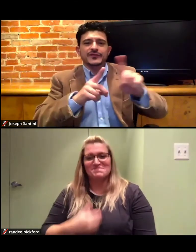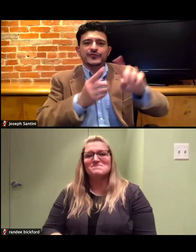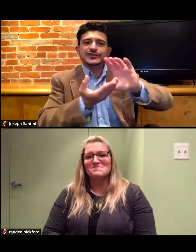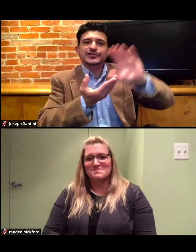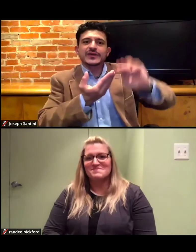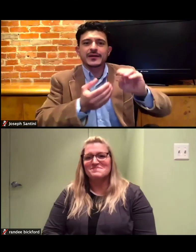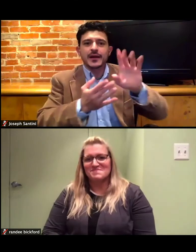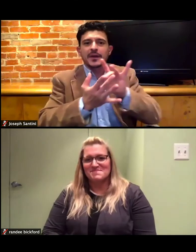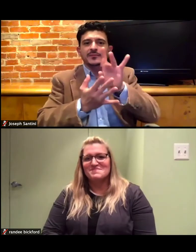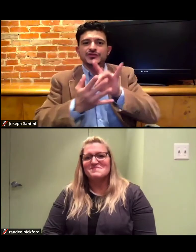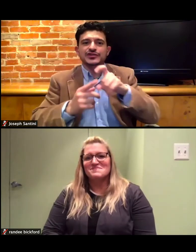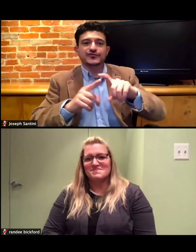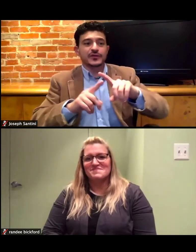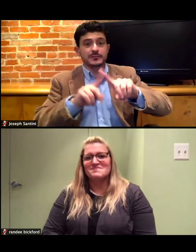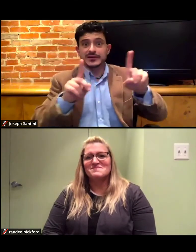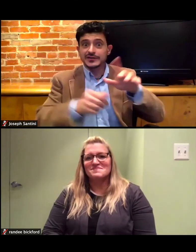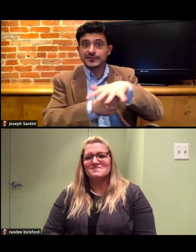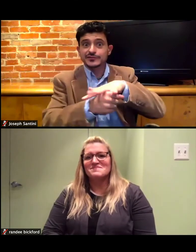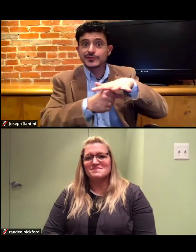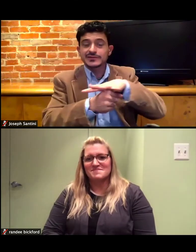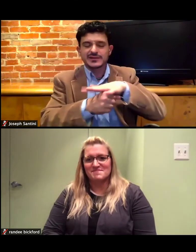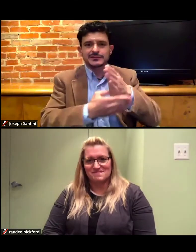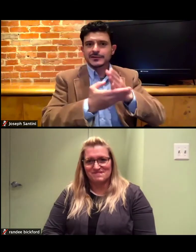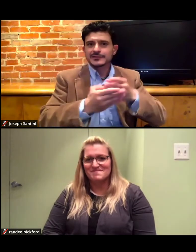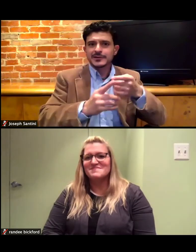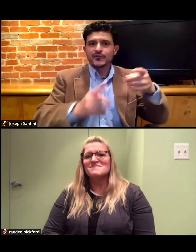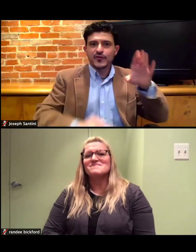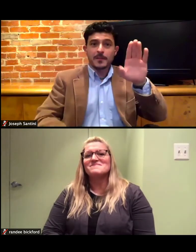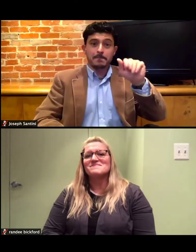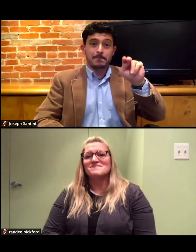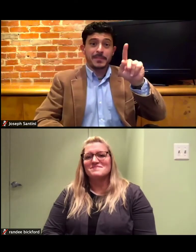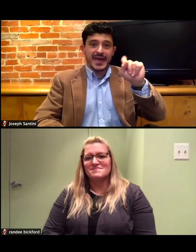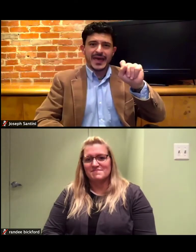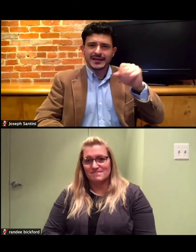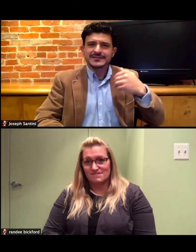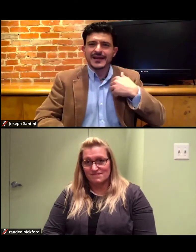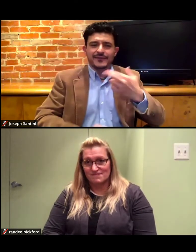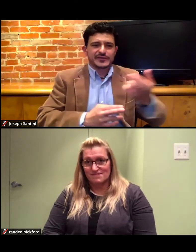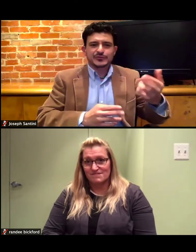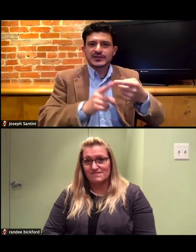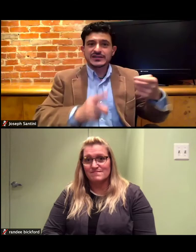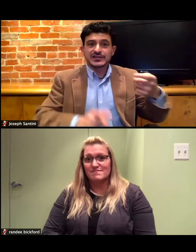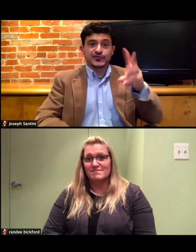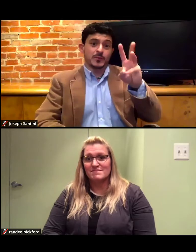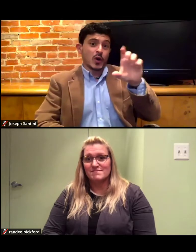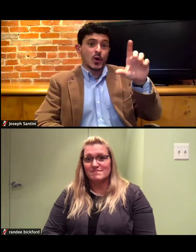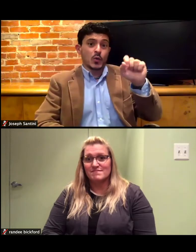We (murmur) also something that I've seen from school, with the parent controlled debit card based on chores.